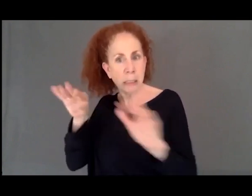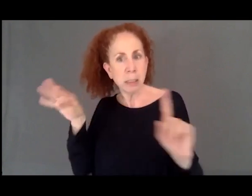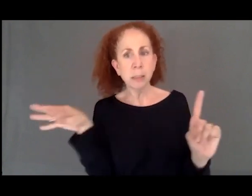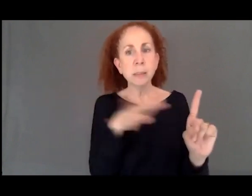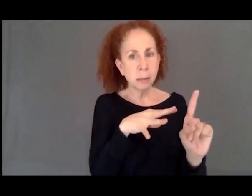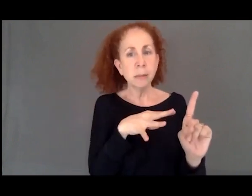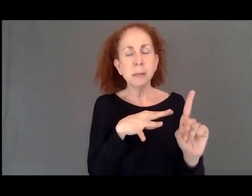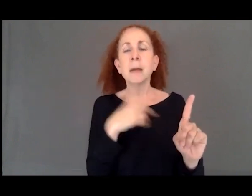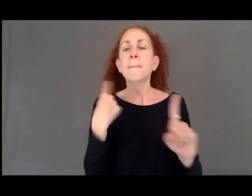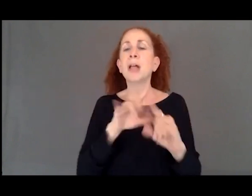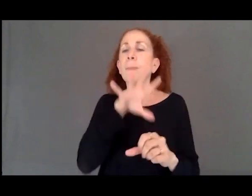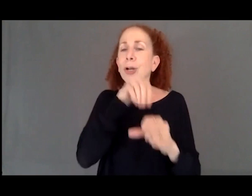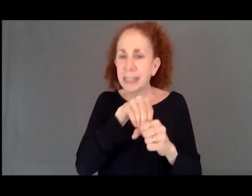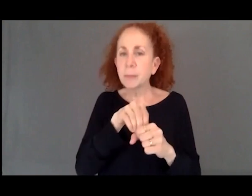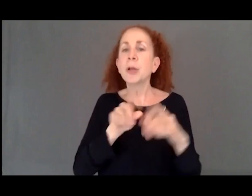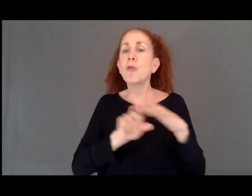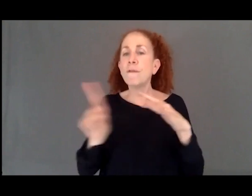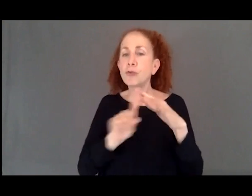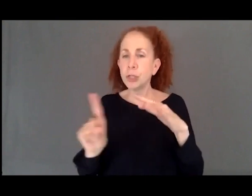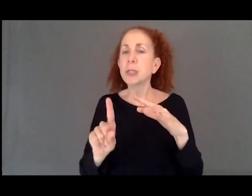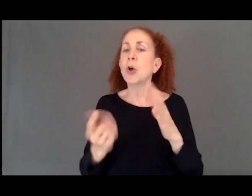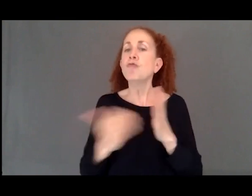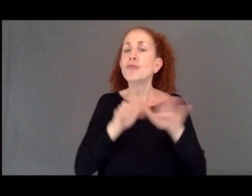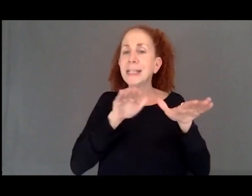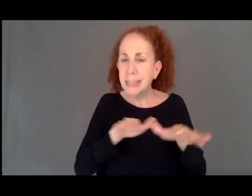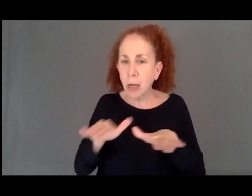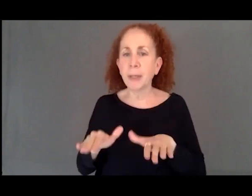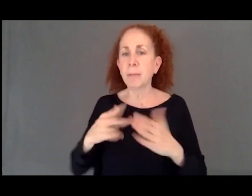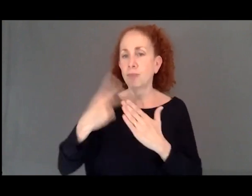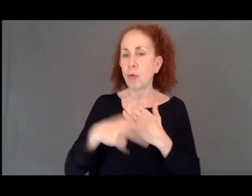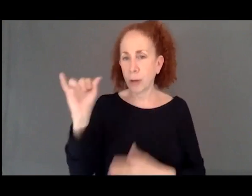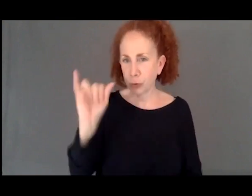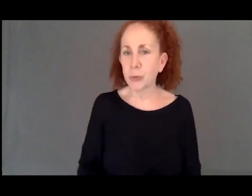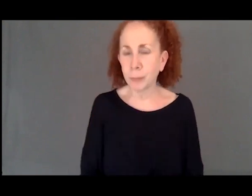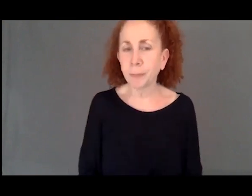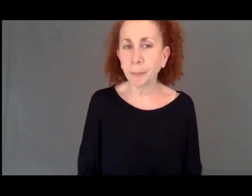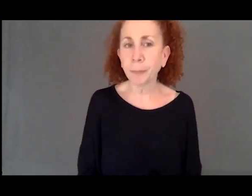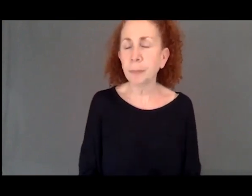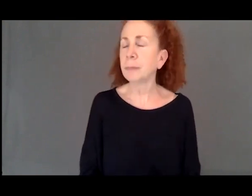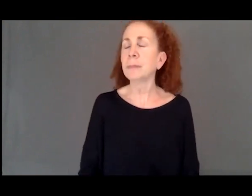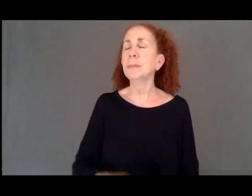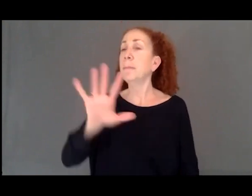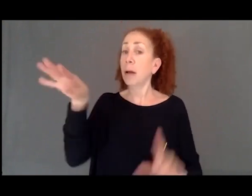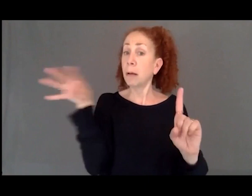but for participating in refugee resettlement programs as well. But what is there to draw attention to?